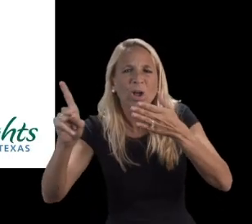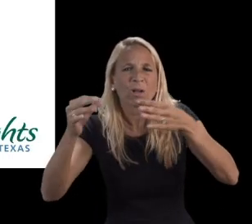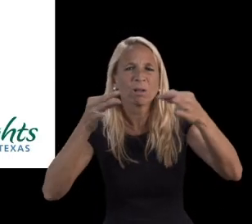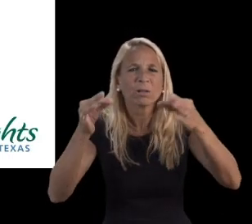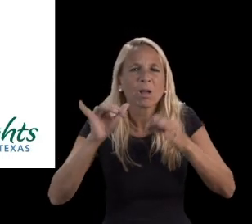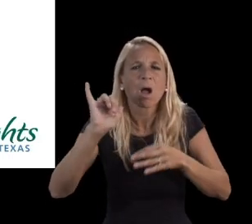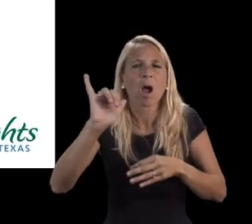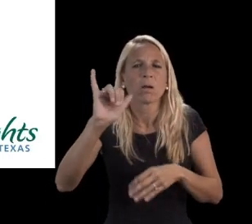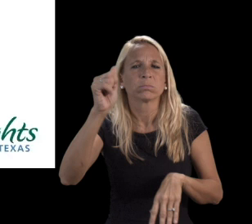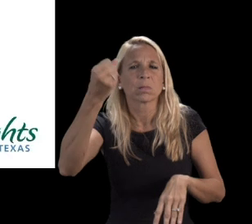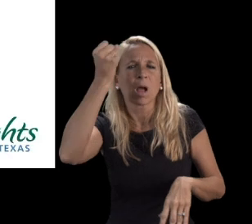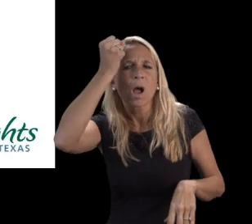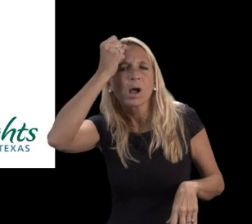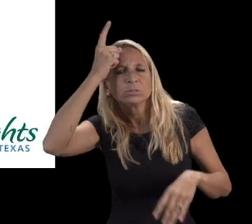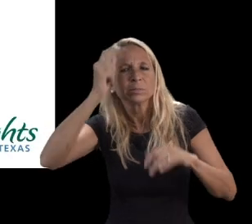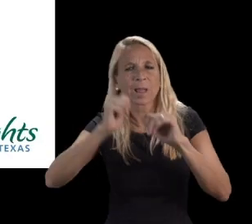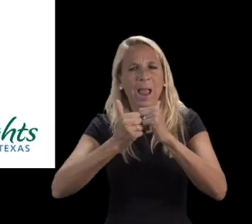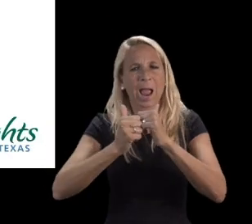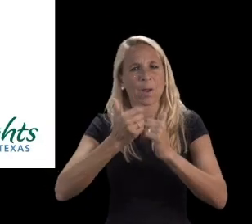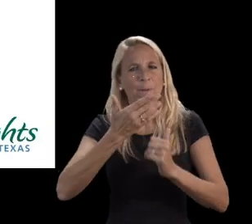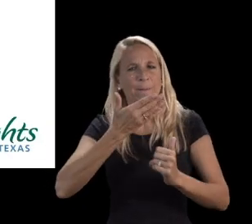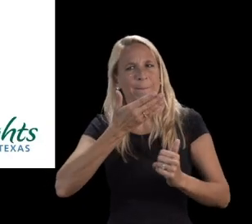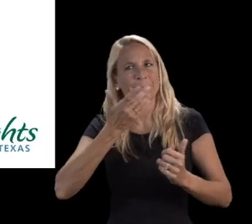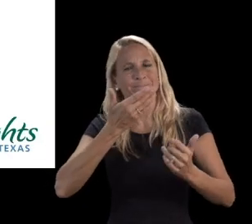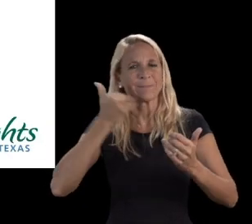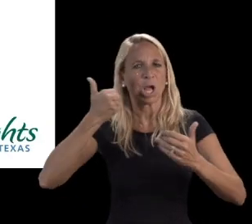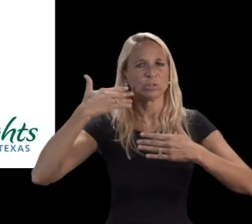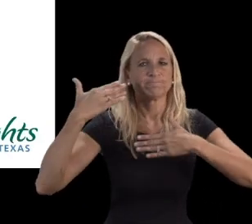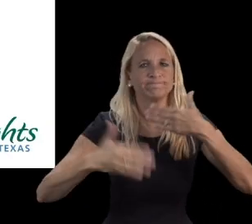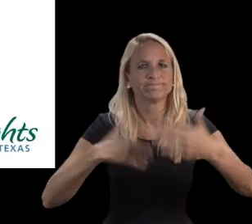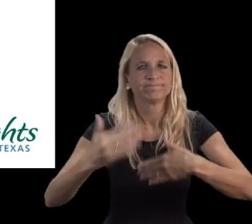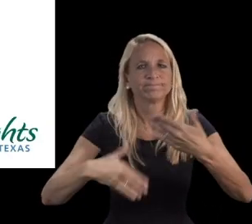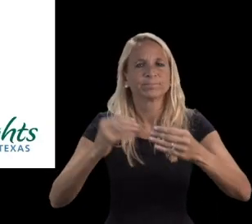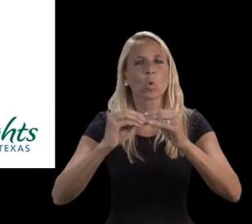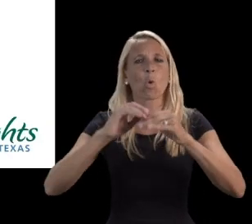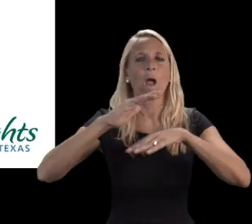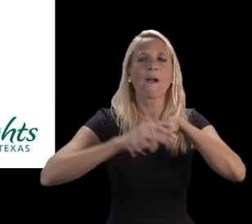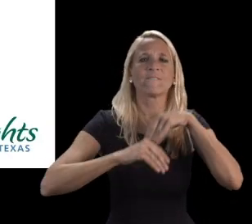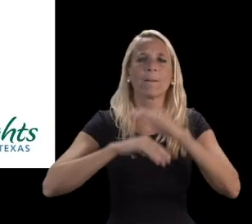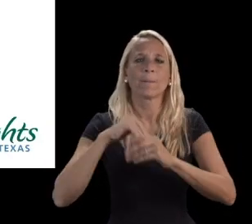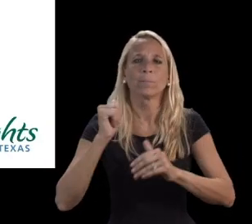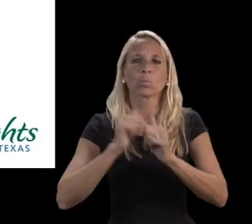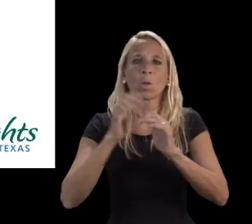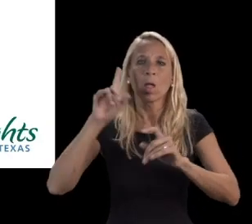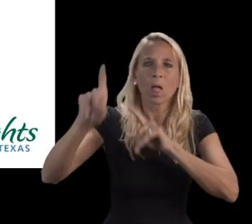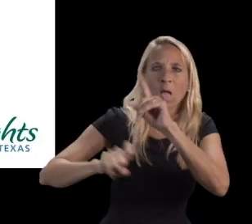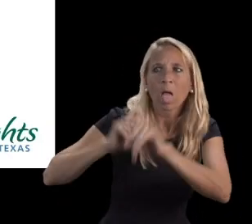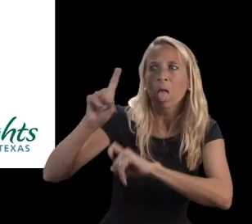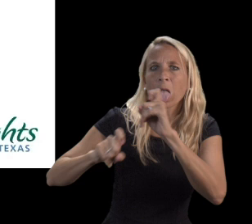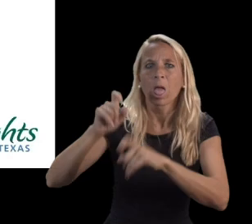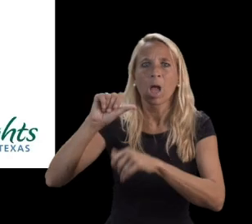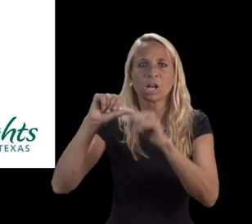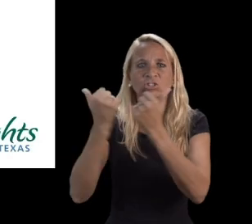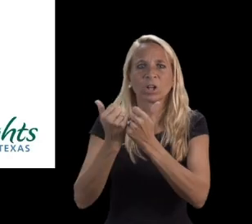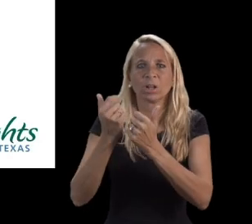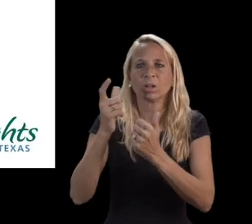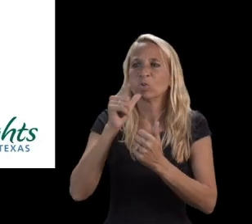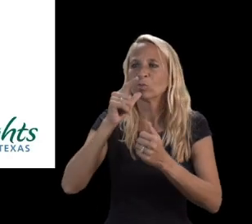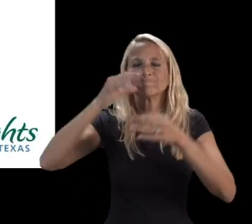how you can go about getting a little bit better or more comfortable I should say, with asking questions of the agency who made a decision.